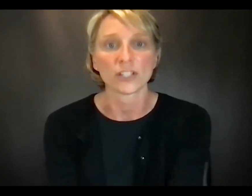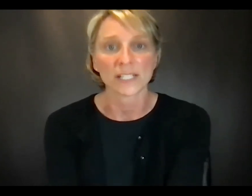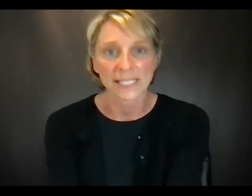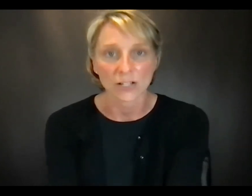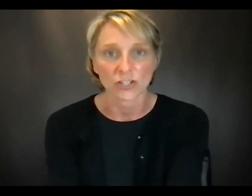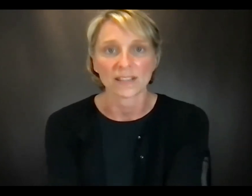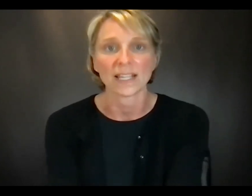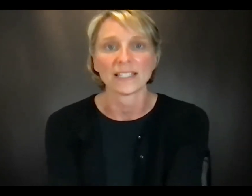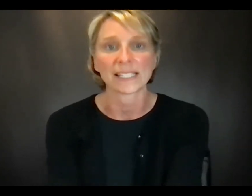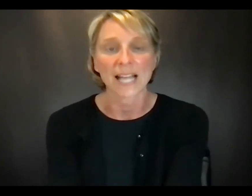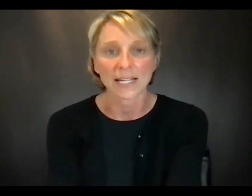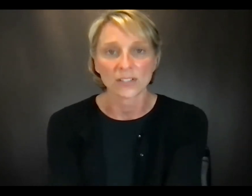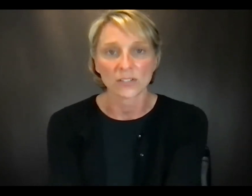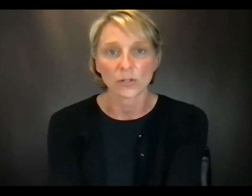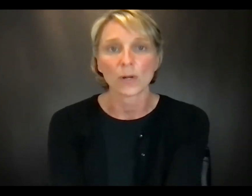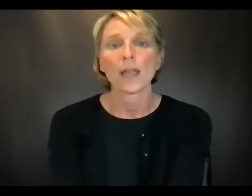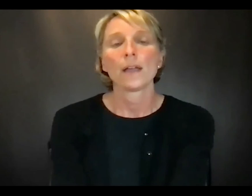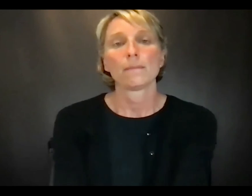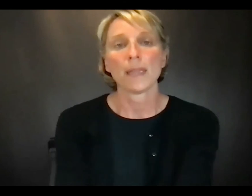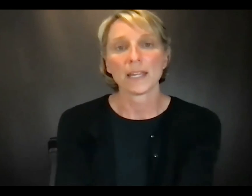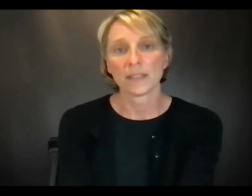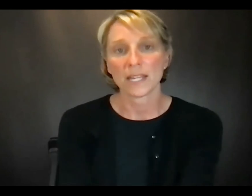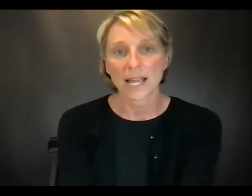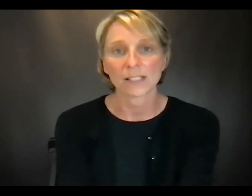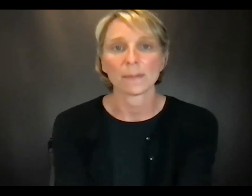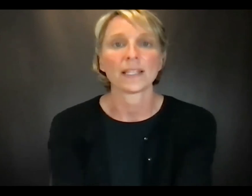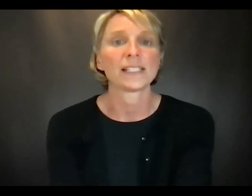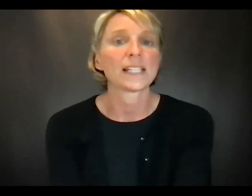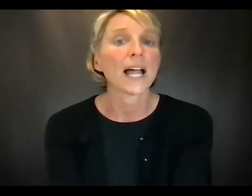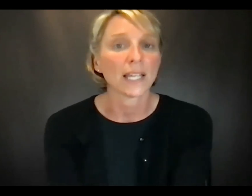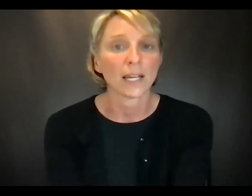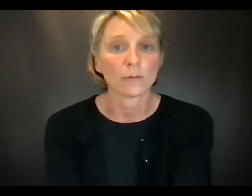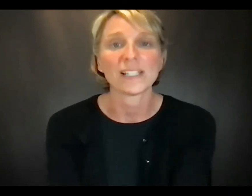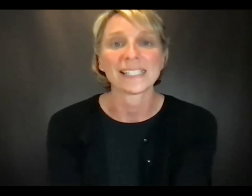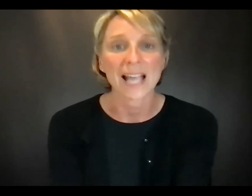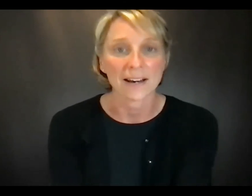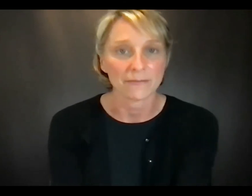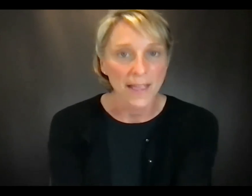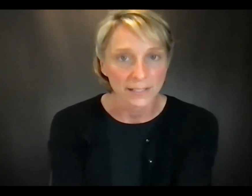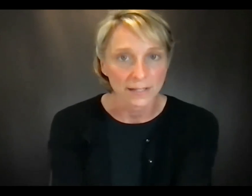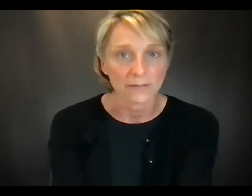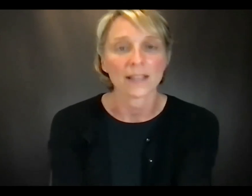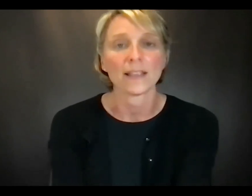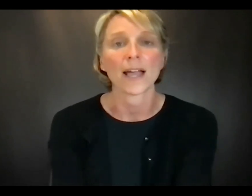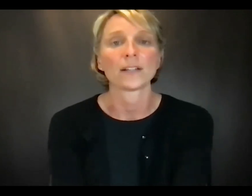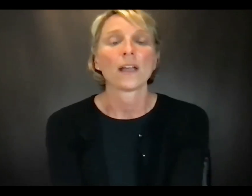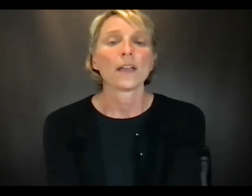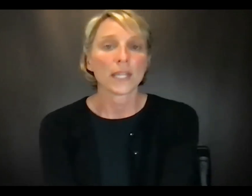discussion they decided to make the announcement that sign language is not effective, and that the